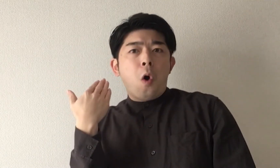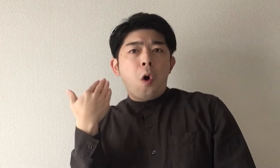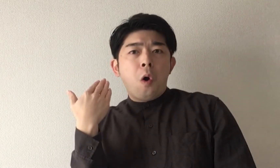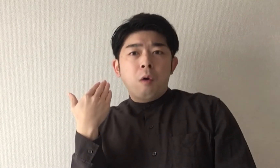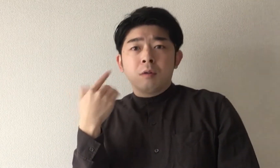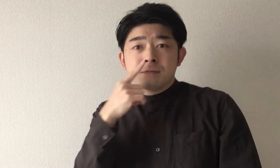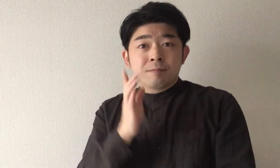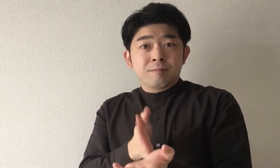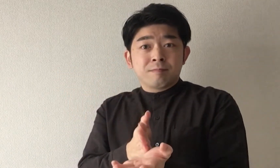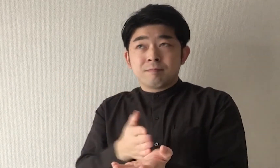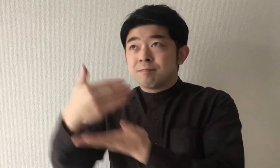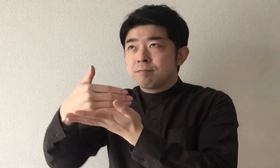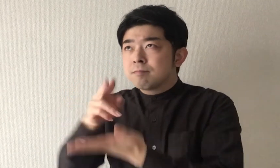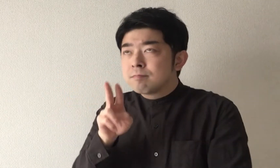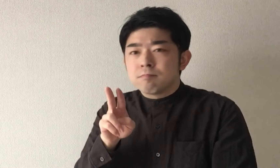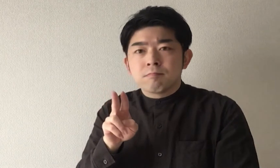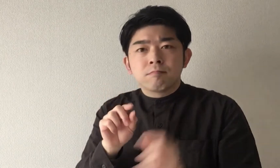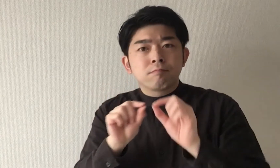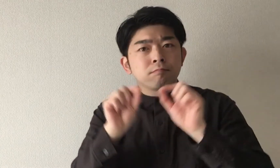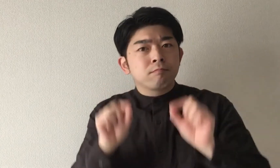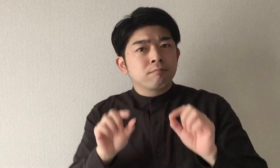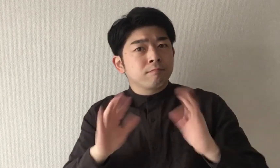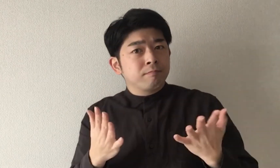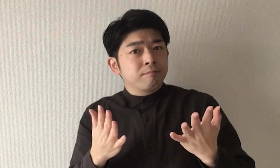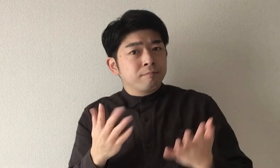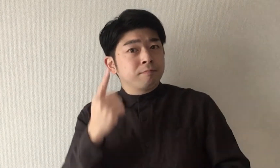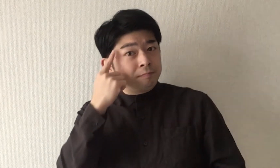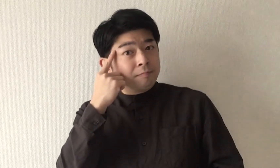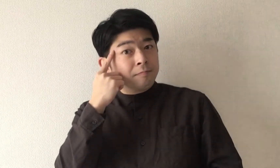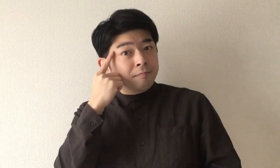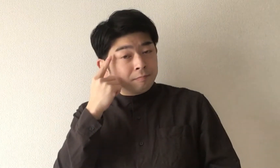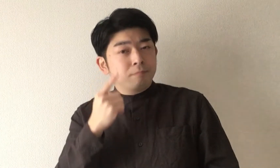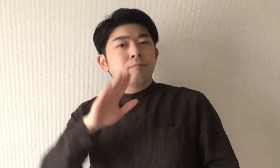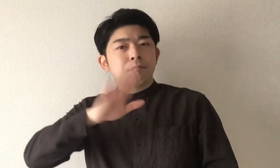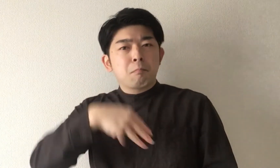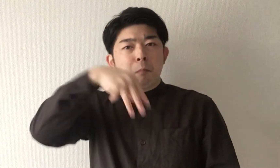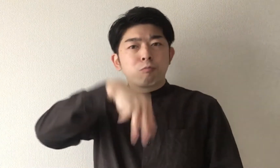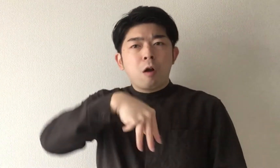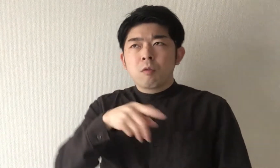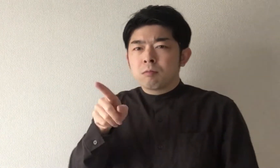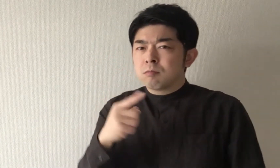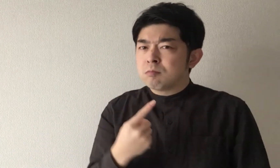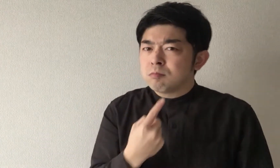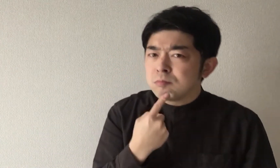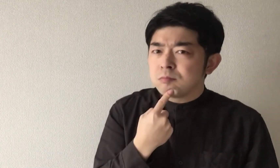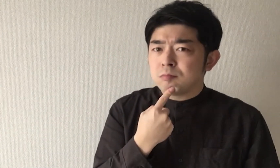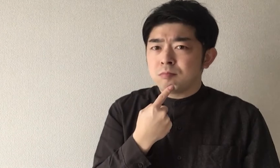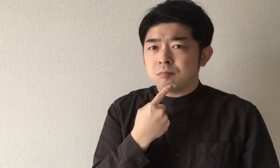It seems no problem to express birthday in time. However, McTaggart is not convinced by this kind of explanation;